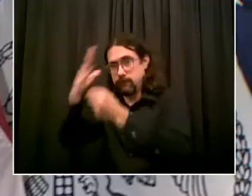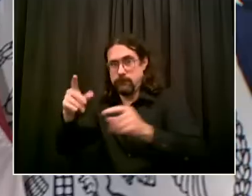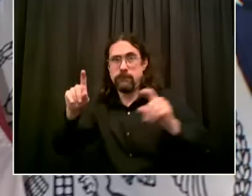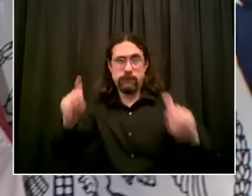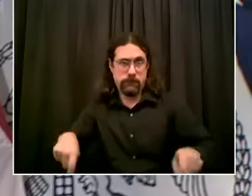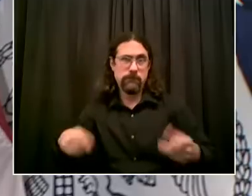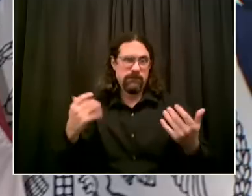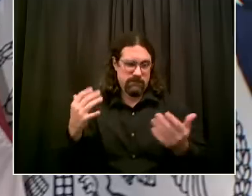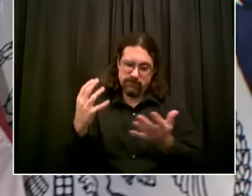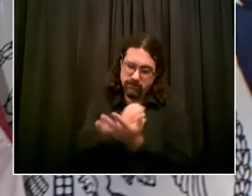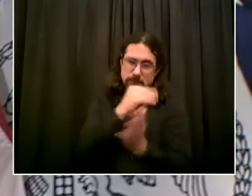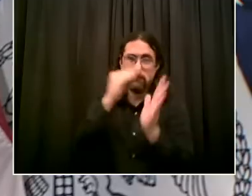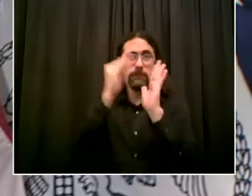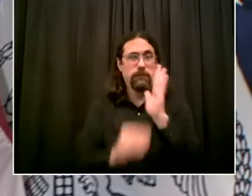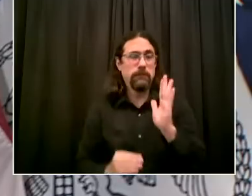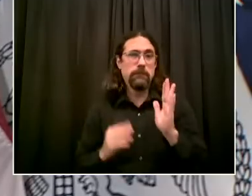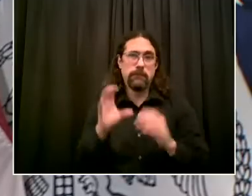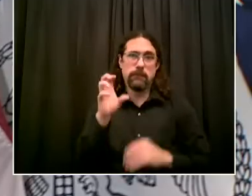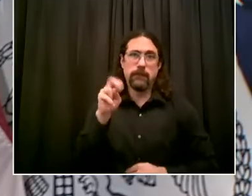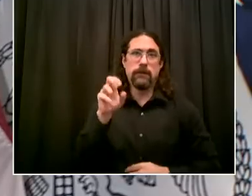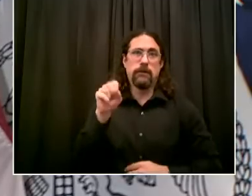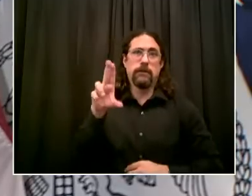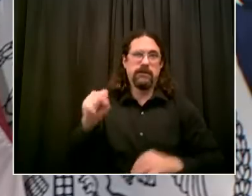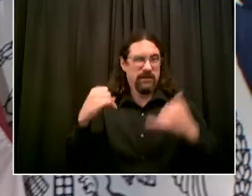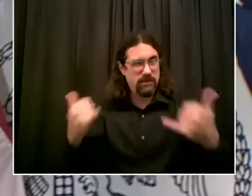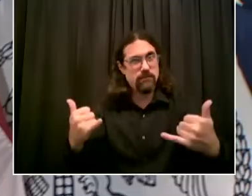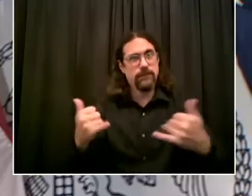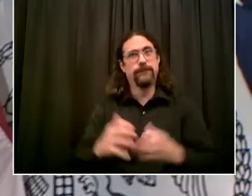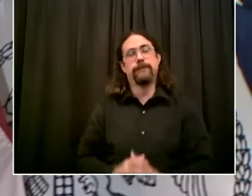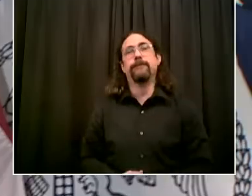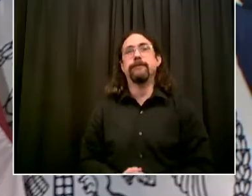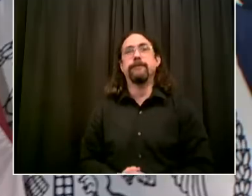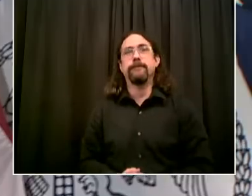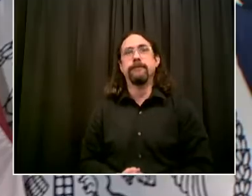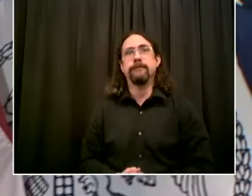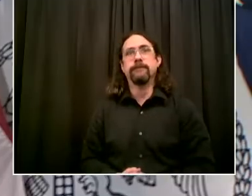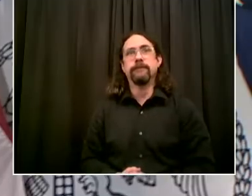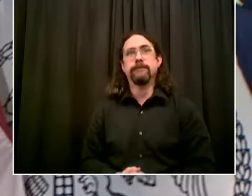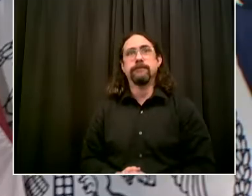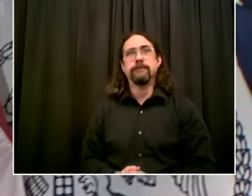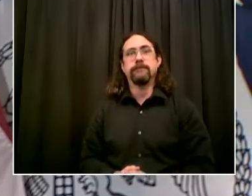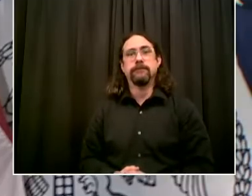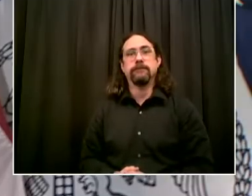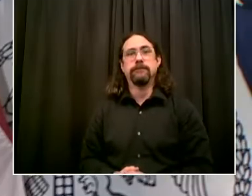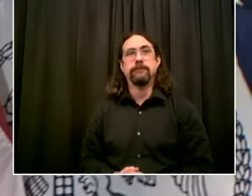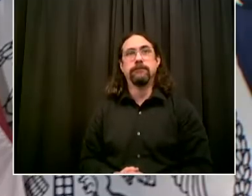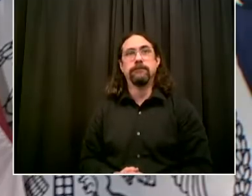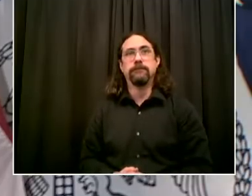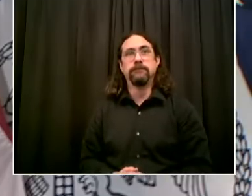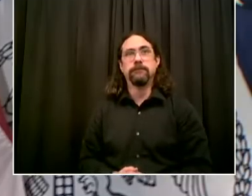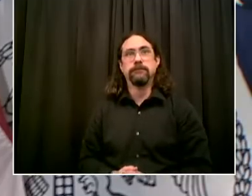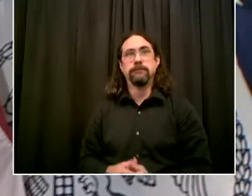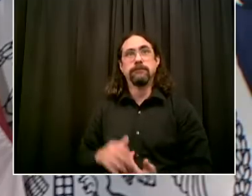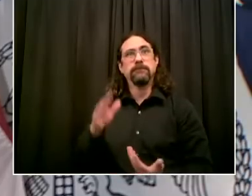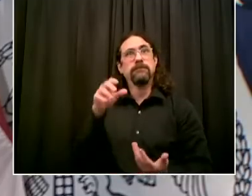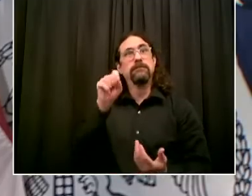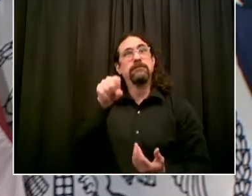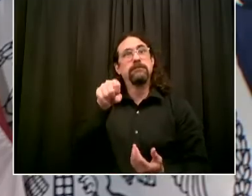WE H HVEA A CHANCE NOW TO KEEP GETTINING THIS CITY COUNTED. WE E EDNE P PPLEOE TOFEEL THAT URGENCY, SO WANT TO ASK EVERYONE N ITTE HMMEDIA TO SPREAD THAT MESSAGE. IT IS REALLY IMPORTANT AS A